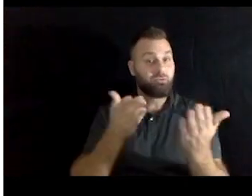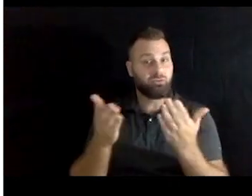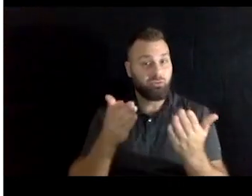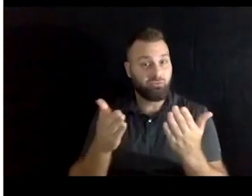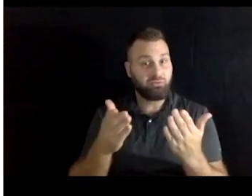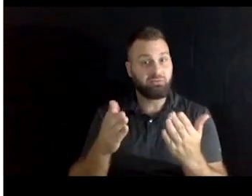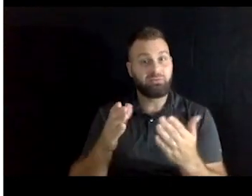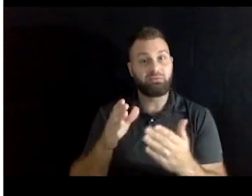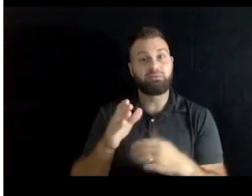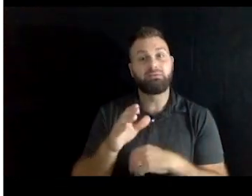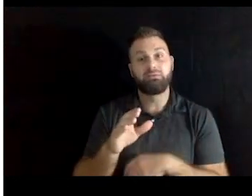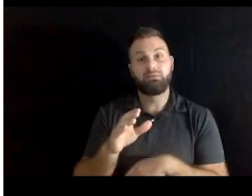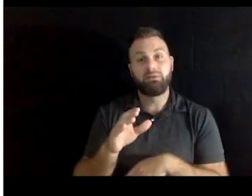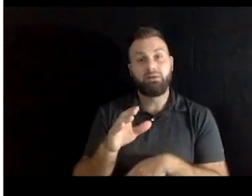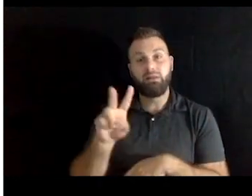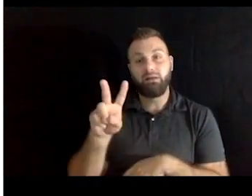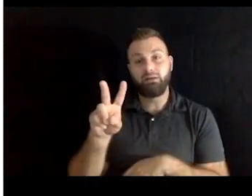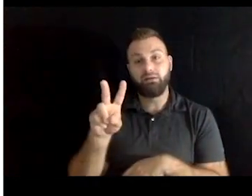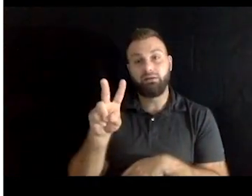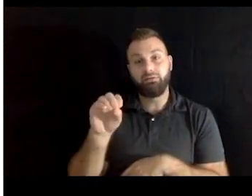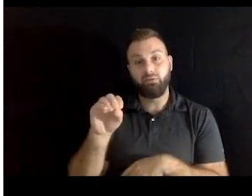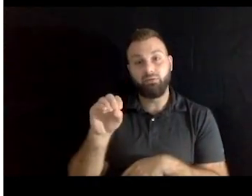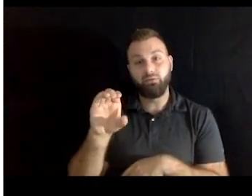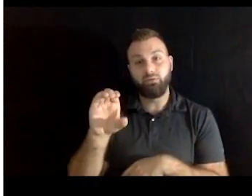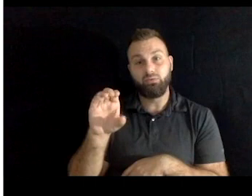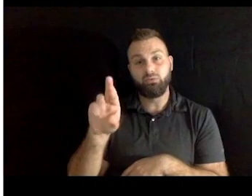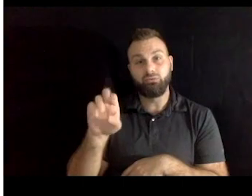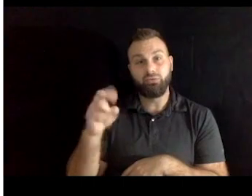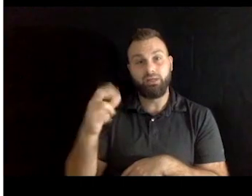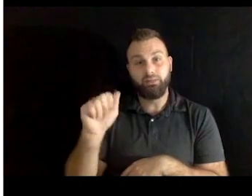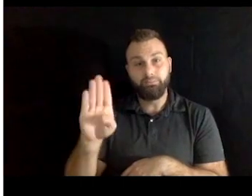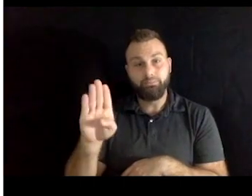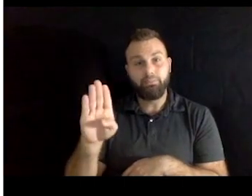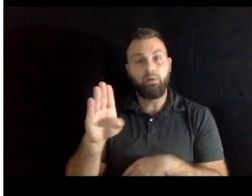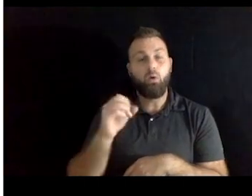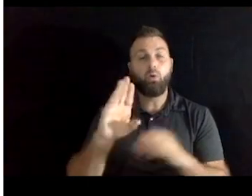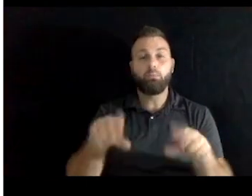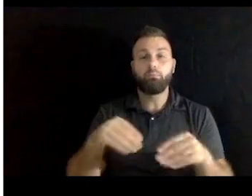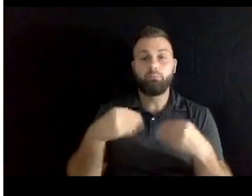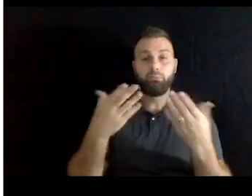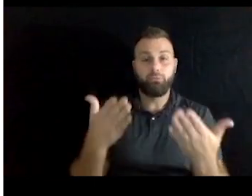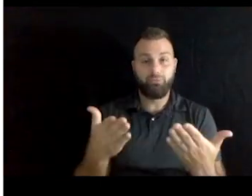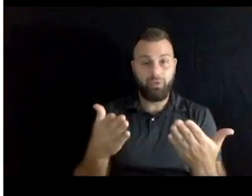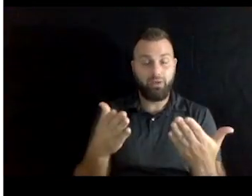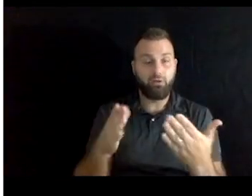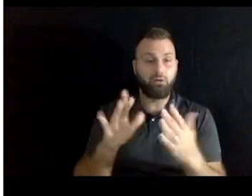or a private employer network. So the provider is only paid if